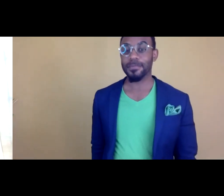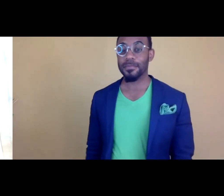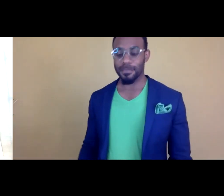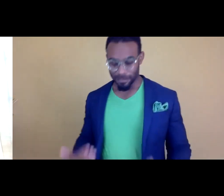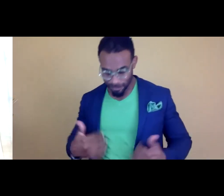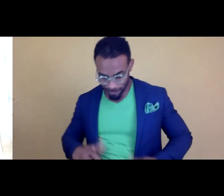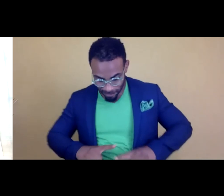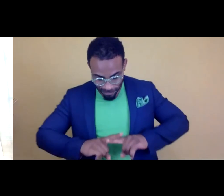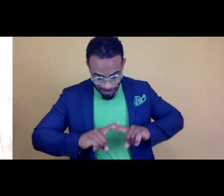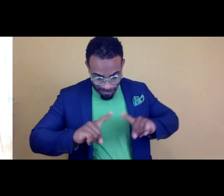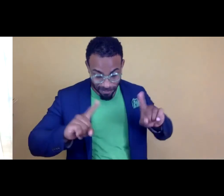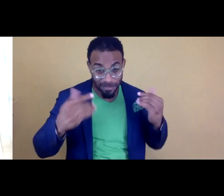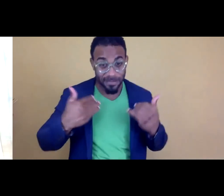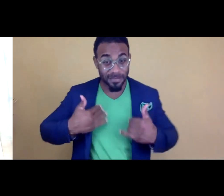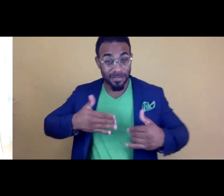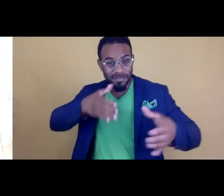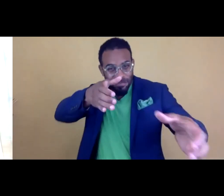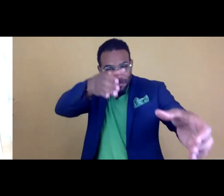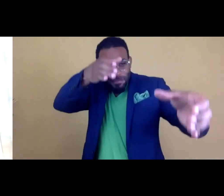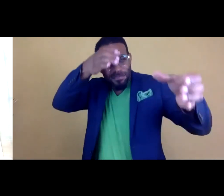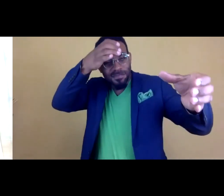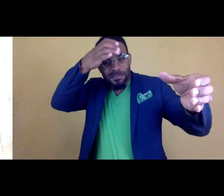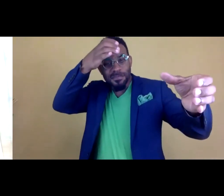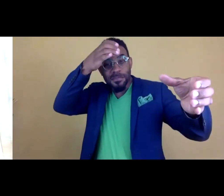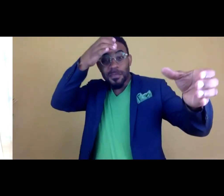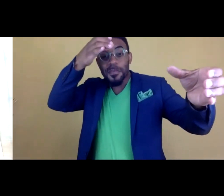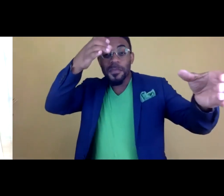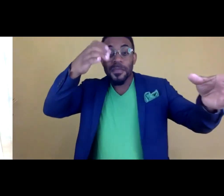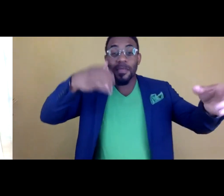Soy diferente, e intelligente,